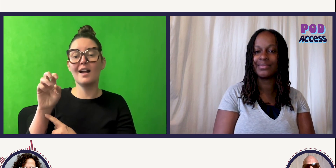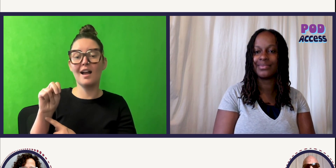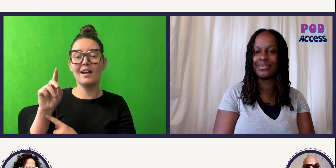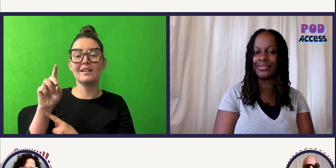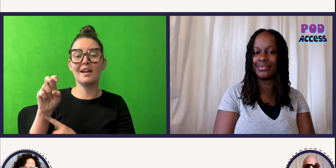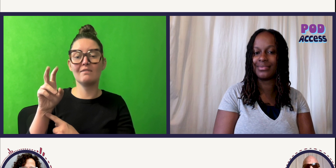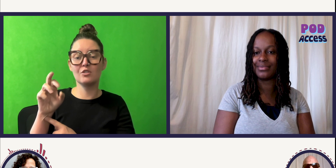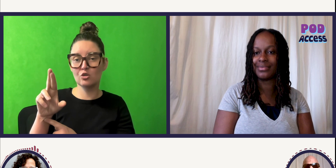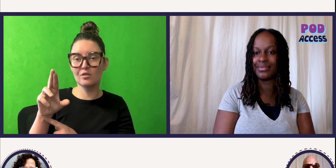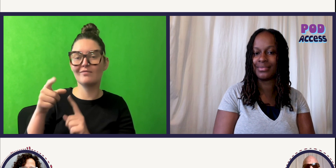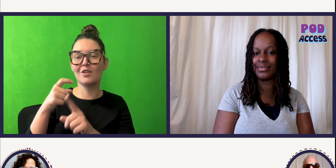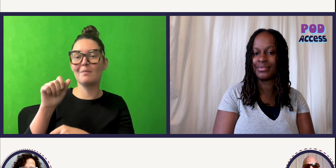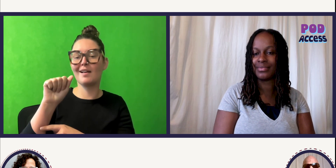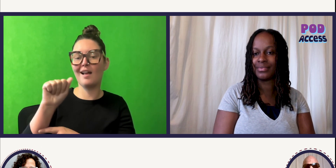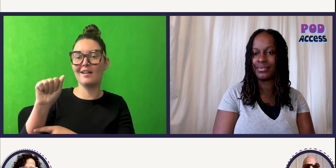Endever* from AAC Town.